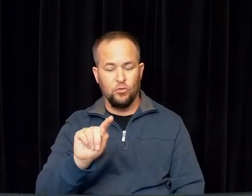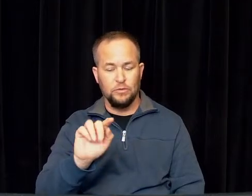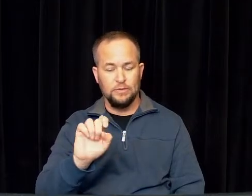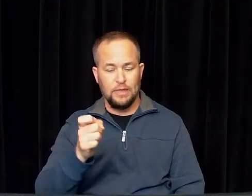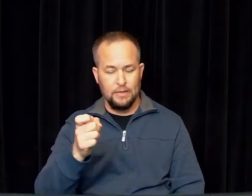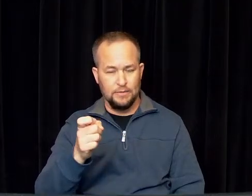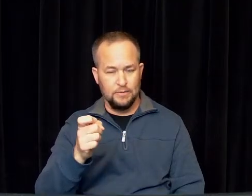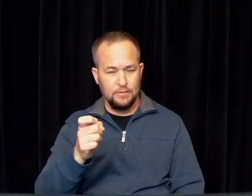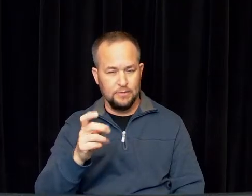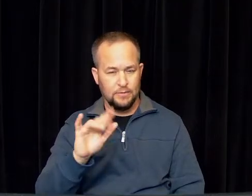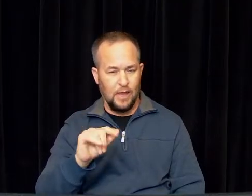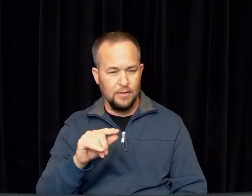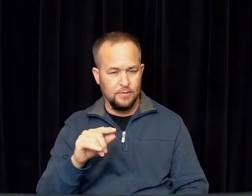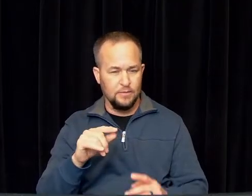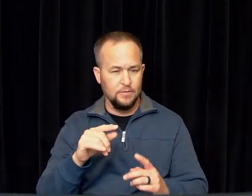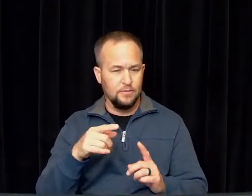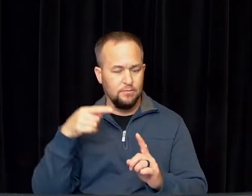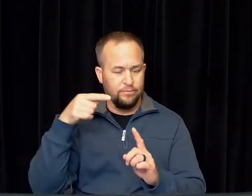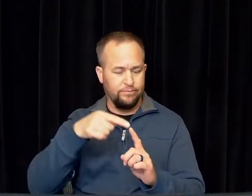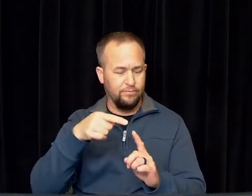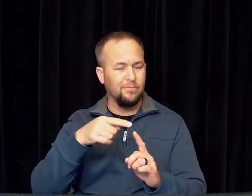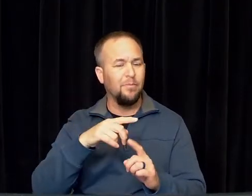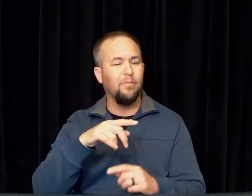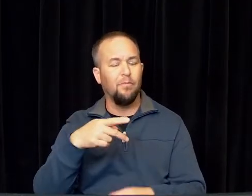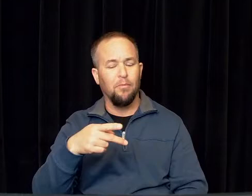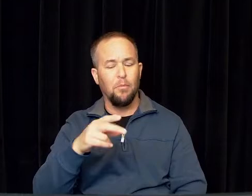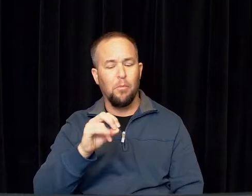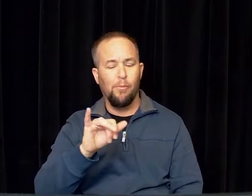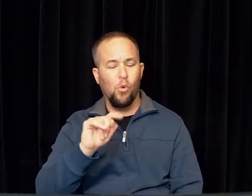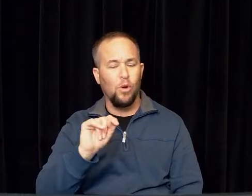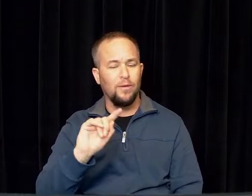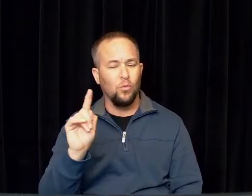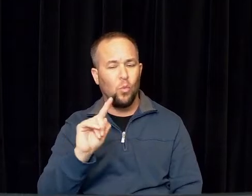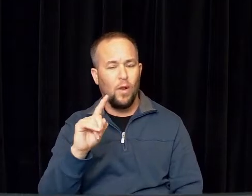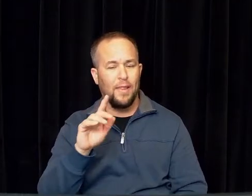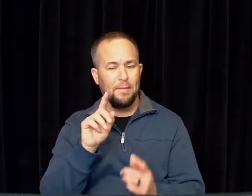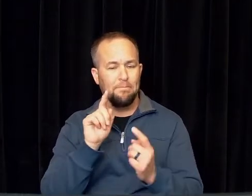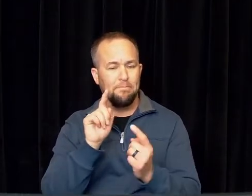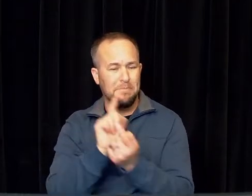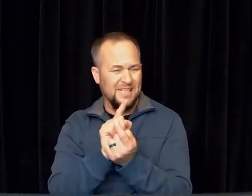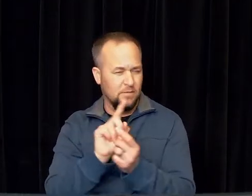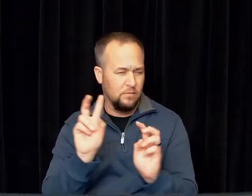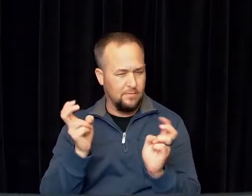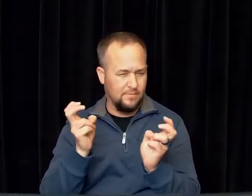a point where they meet or intersect. That's why there's a sharp point at the top of the pyramid.